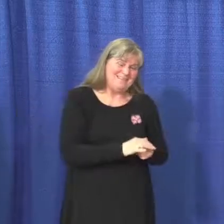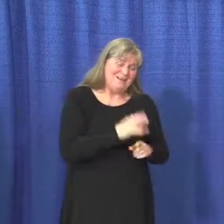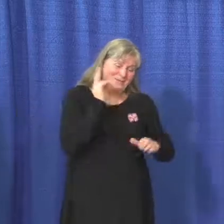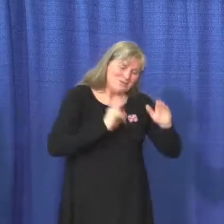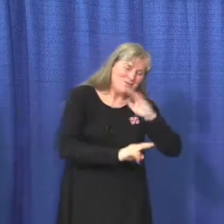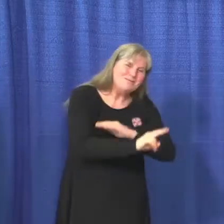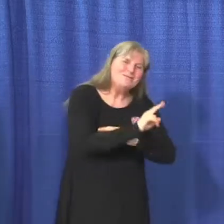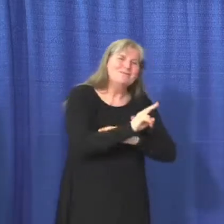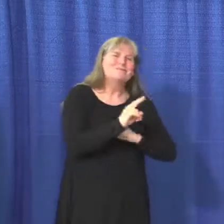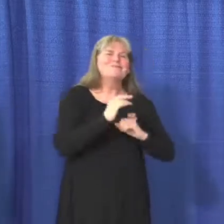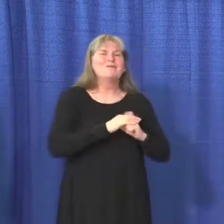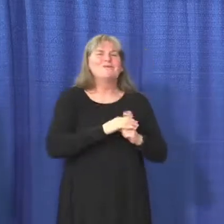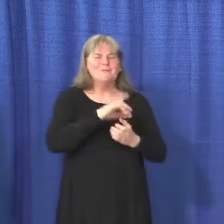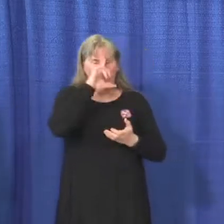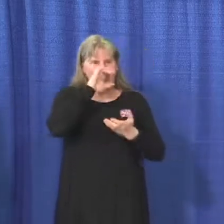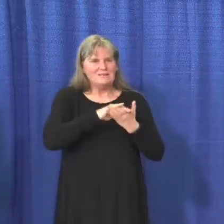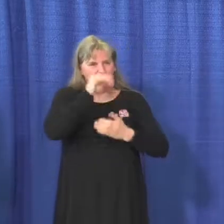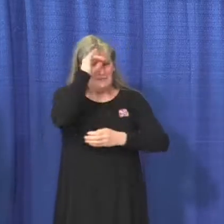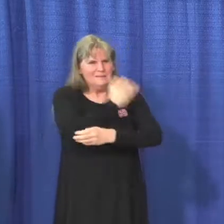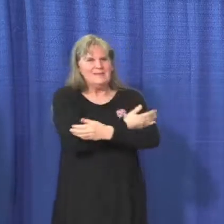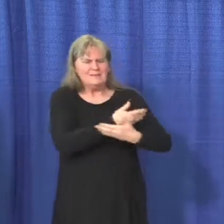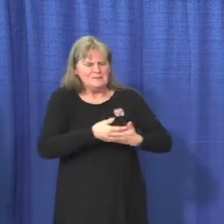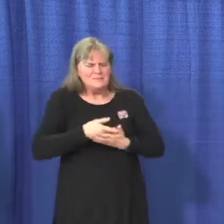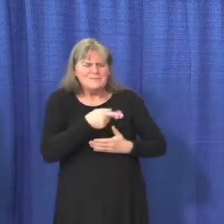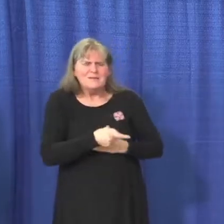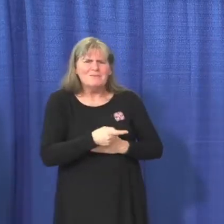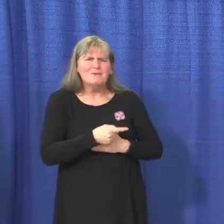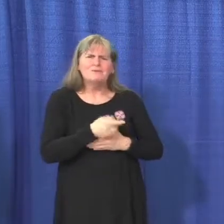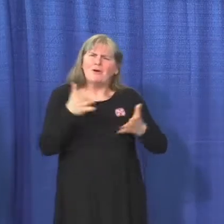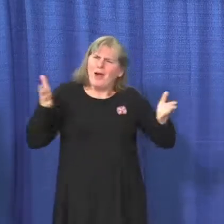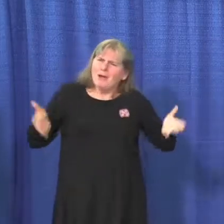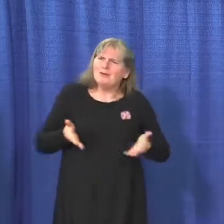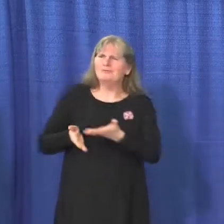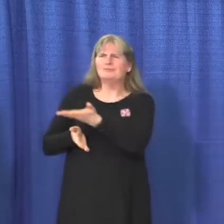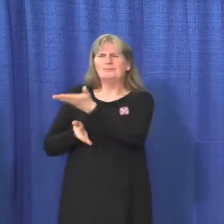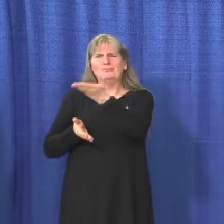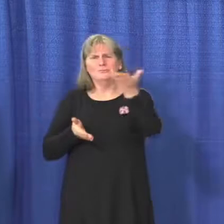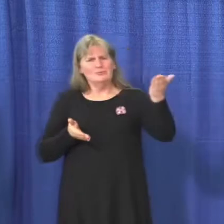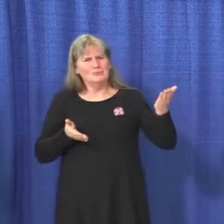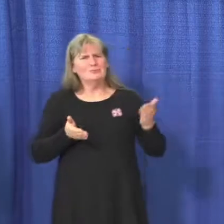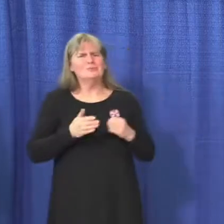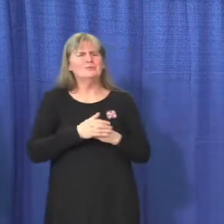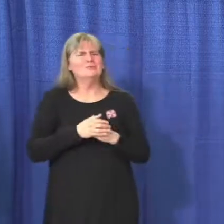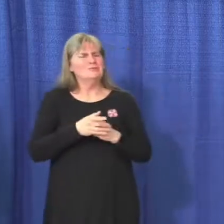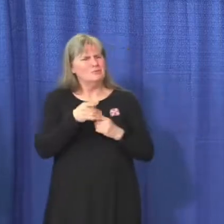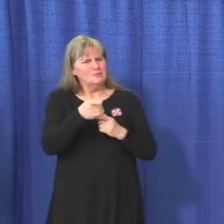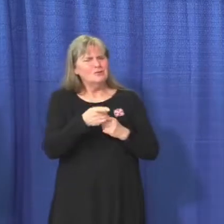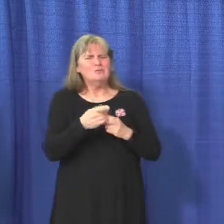I want to encourage all citizens to do their part by getting immunized and continue